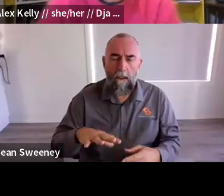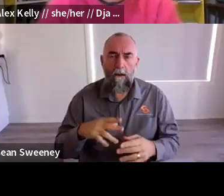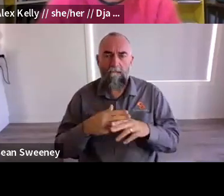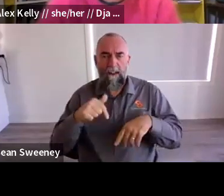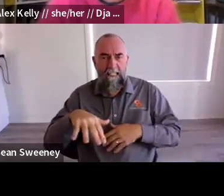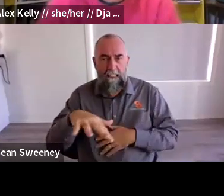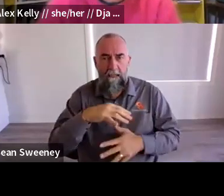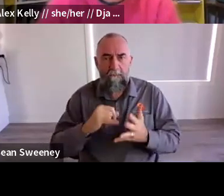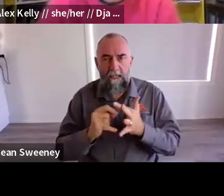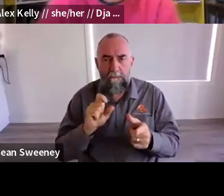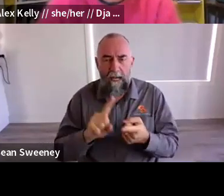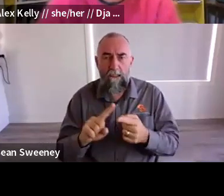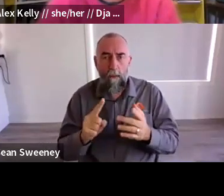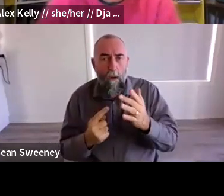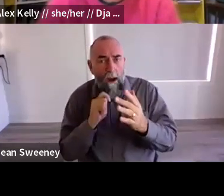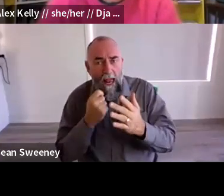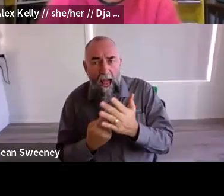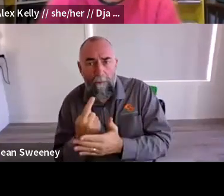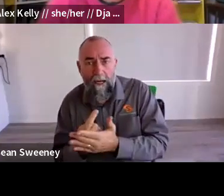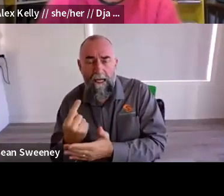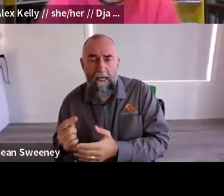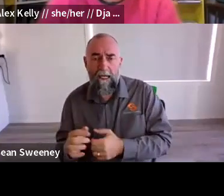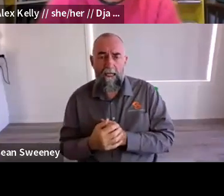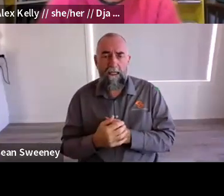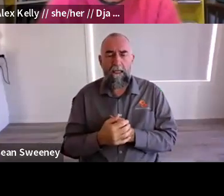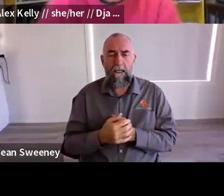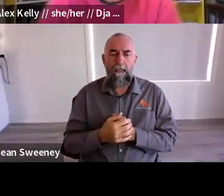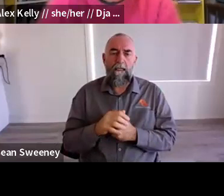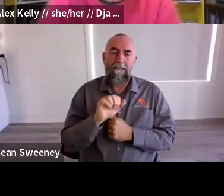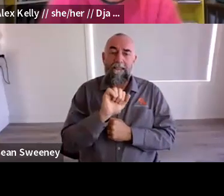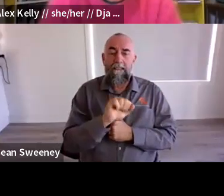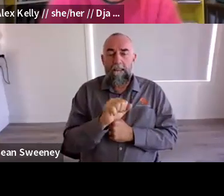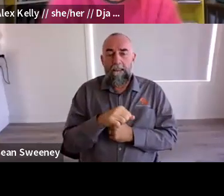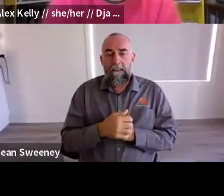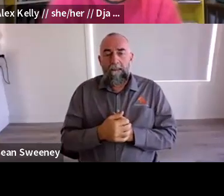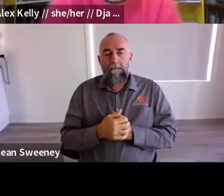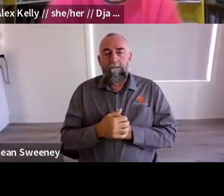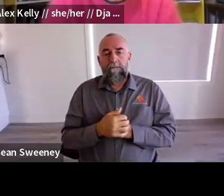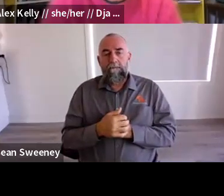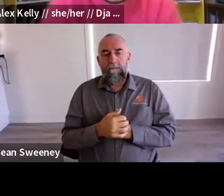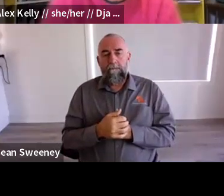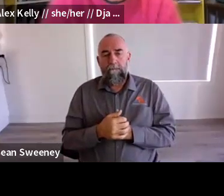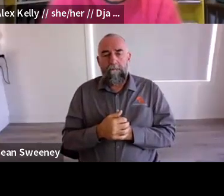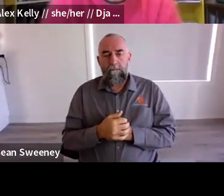Even in the way we work together, how do we begin to listen to what we need